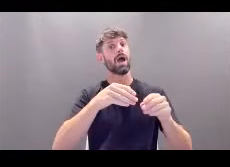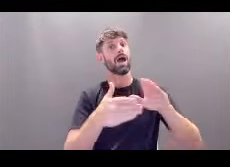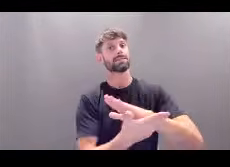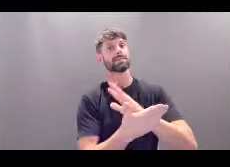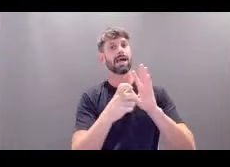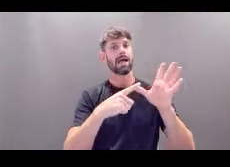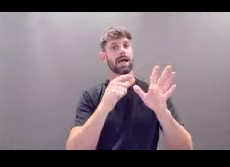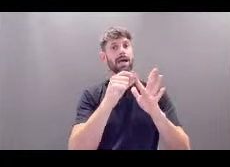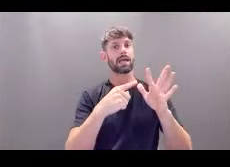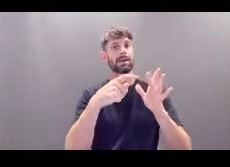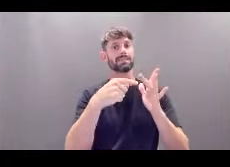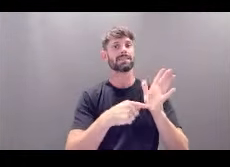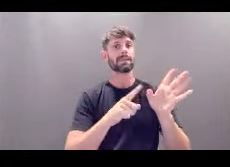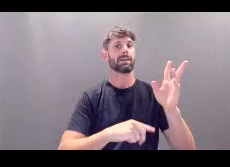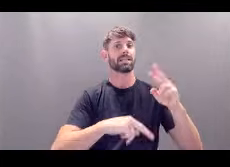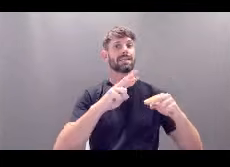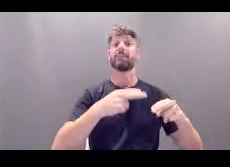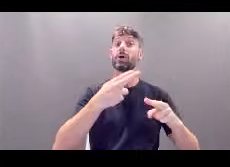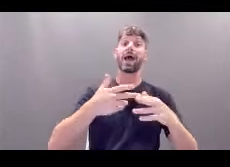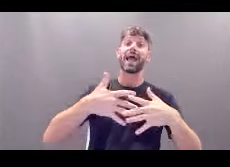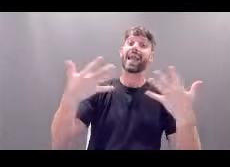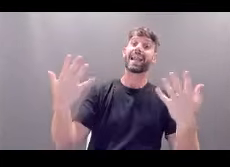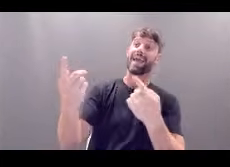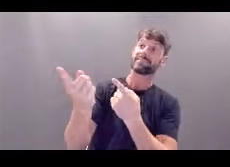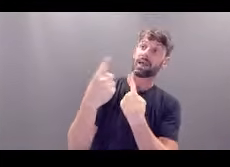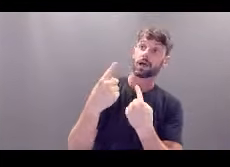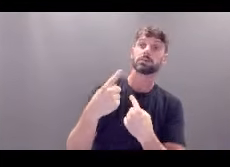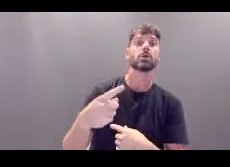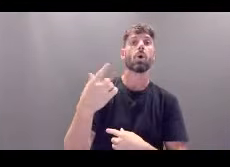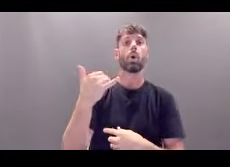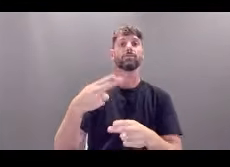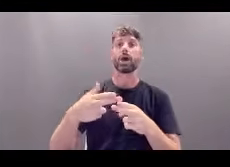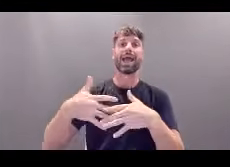for advice or assessments to help a participant choose the right item for them.